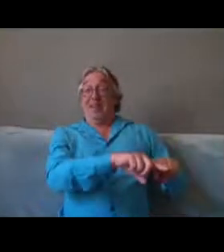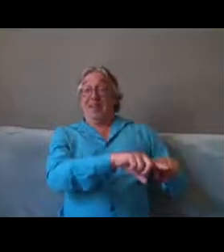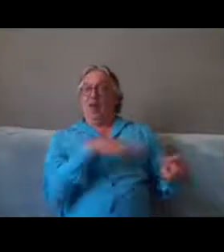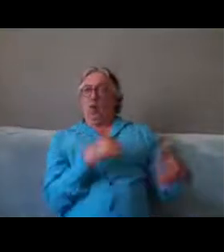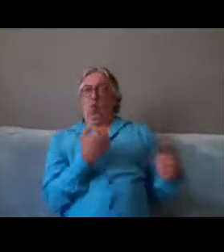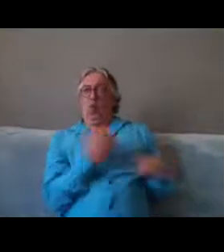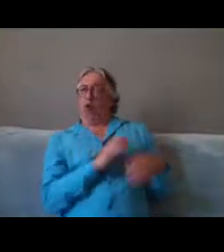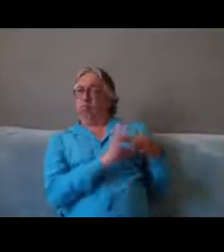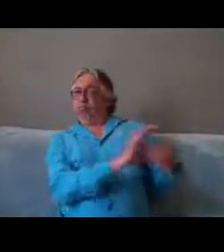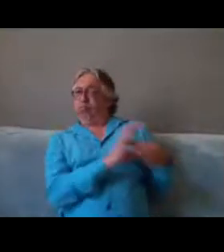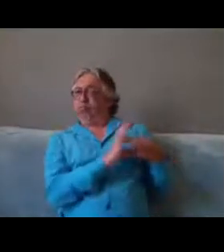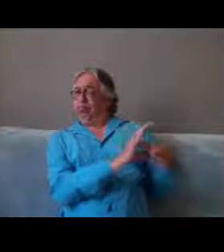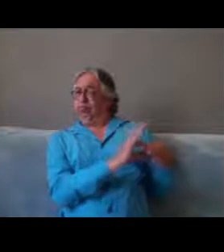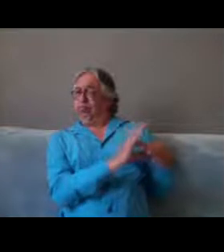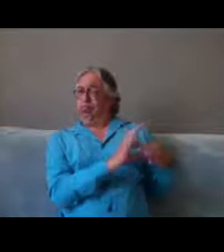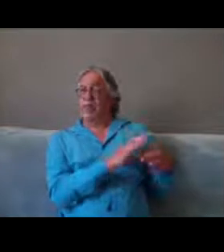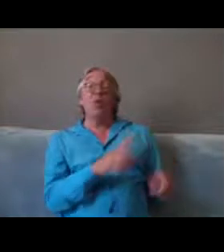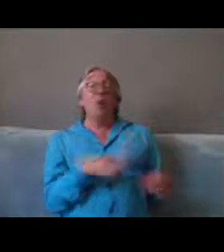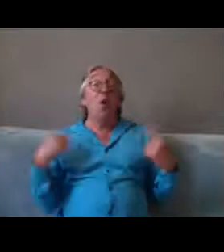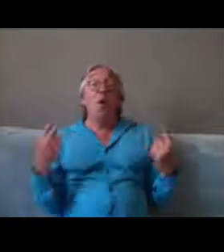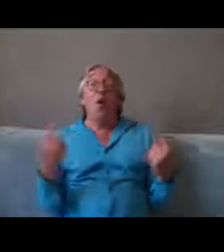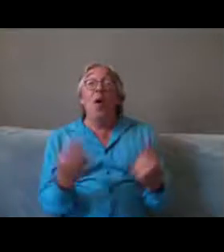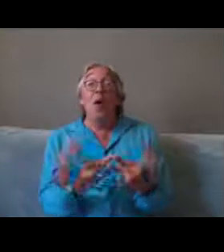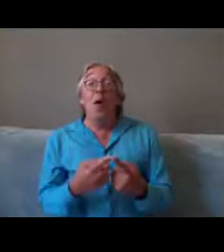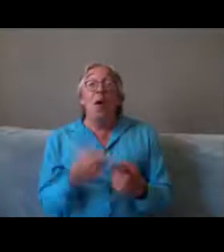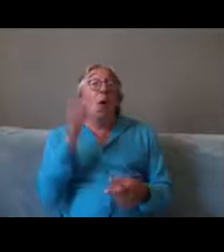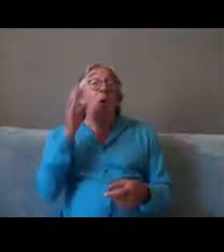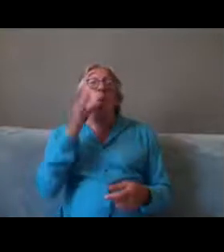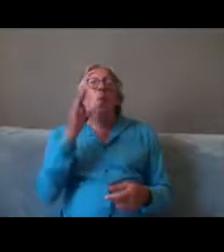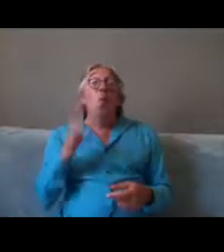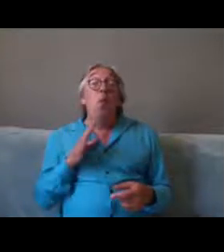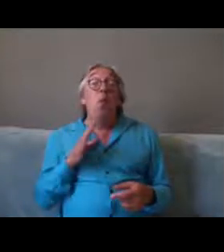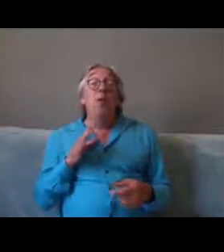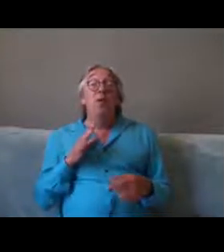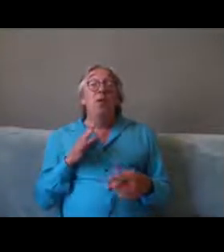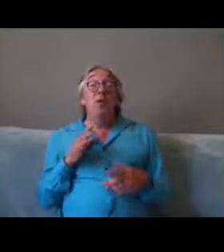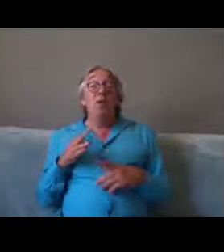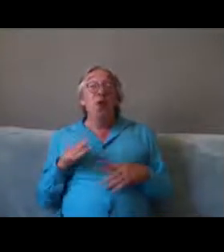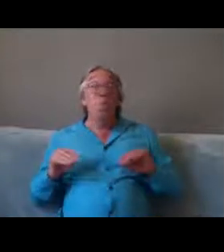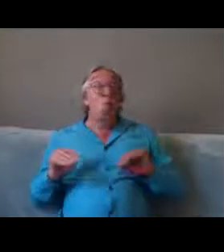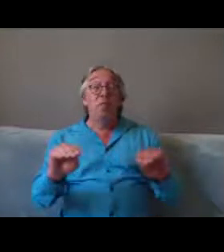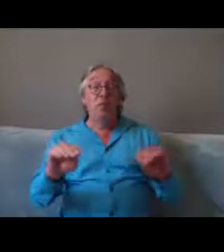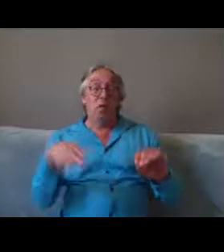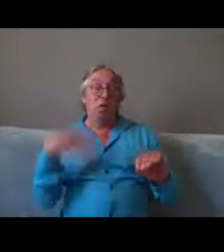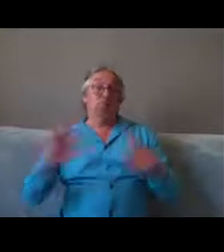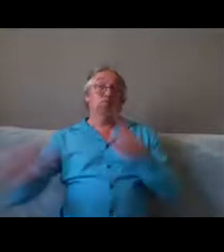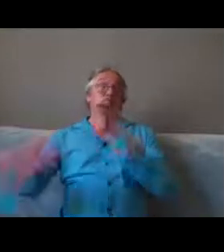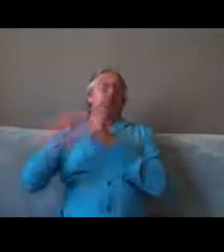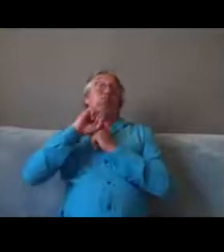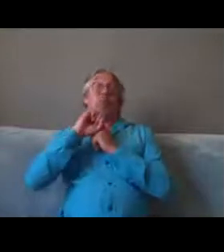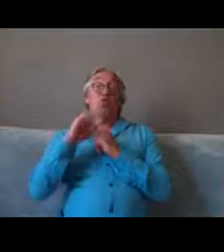with the new programme regarding participants with special needs.